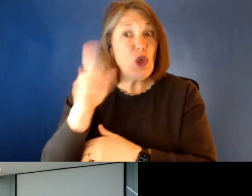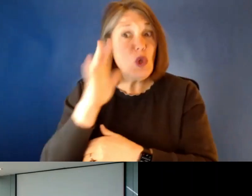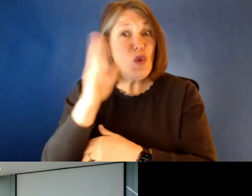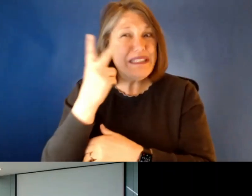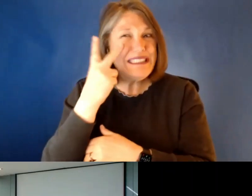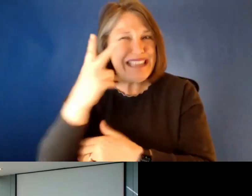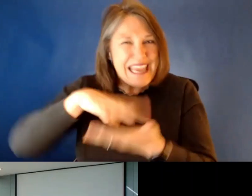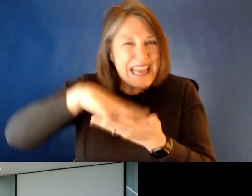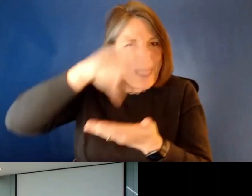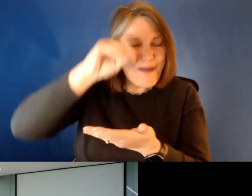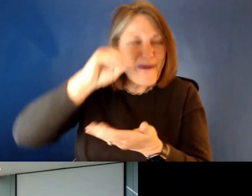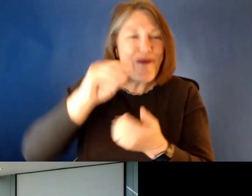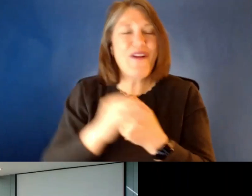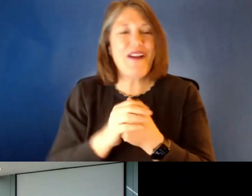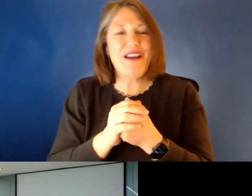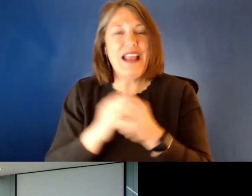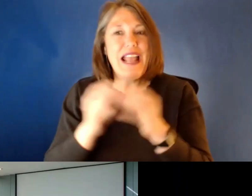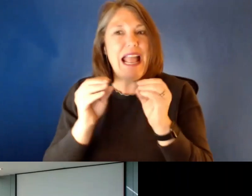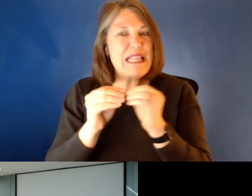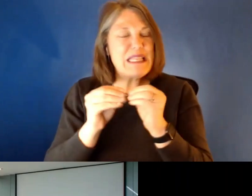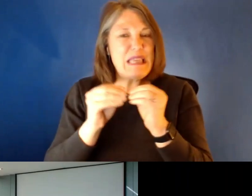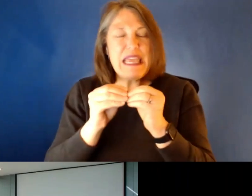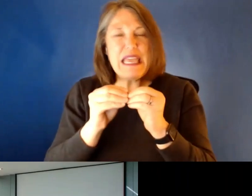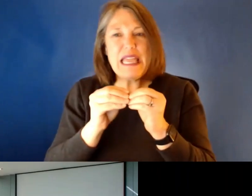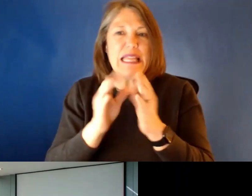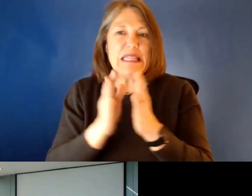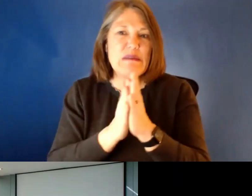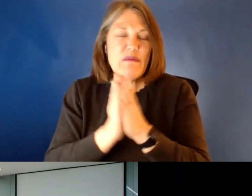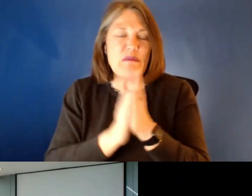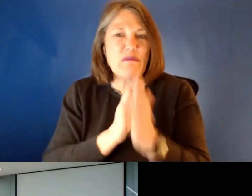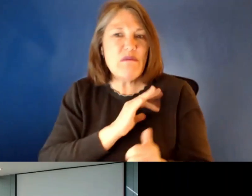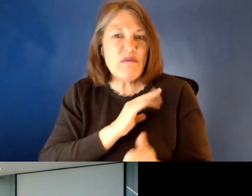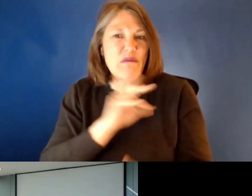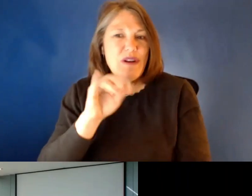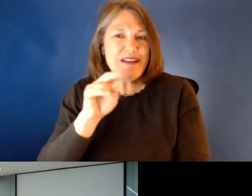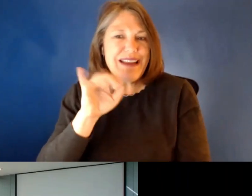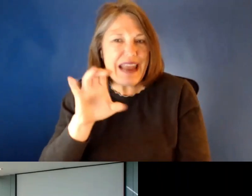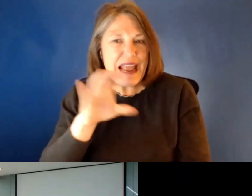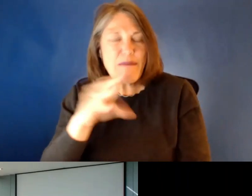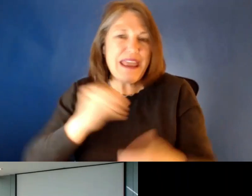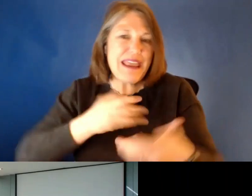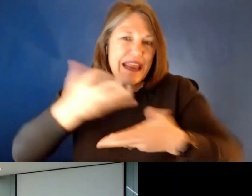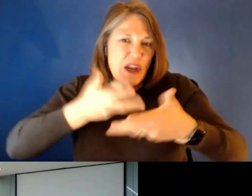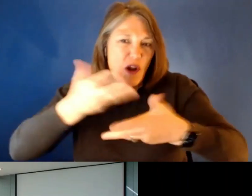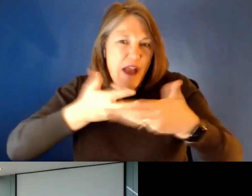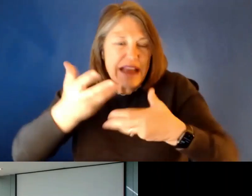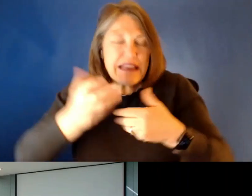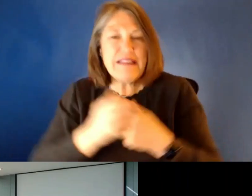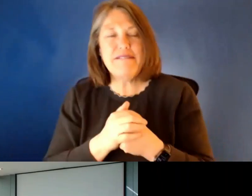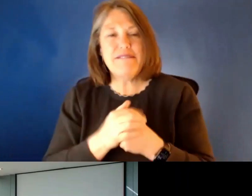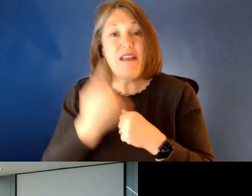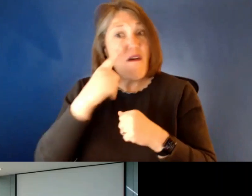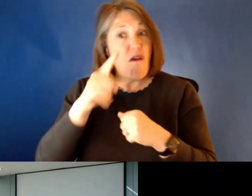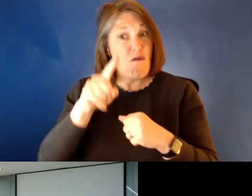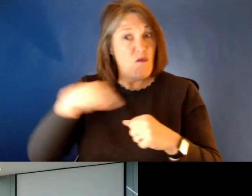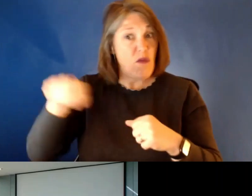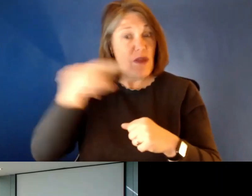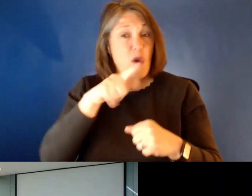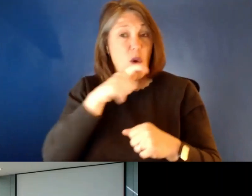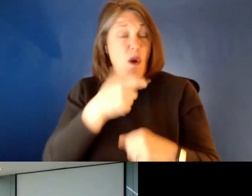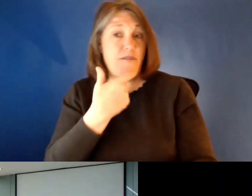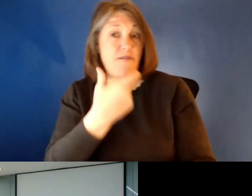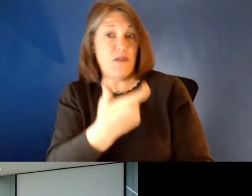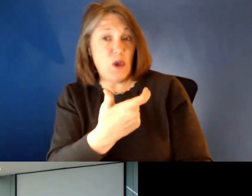06:14:36 It is much more dynamic and interactive. 06:14:49 For those who are viewing an interactive